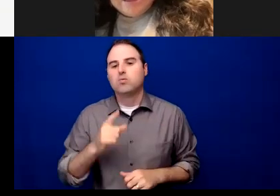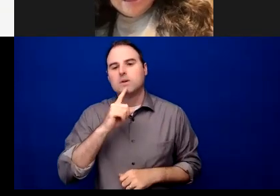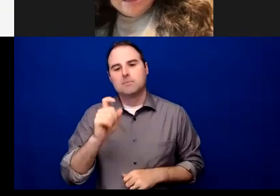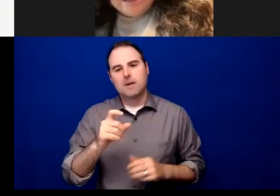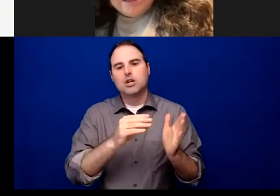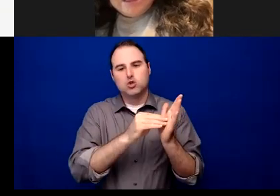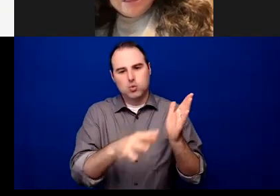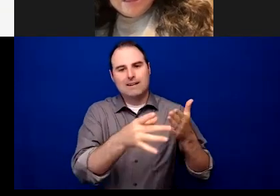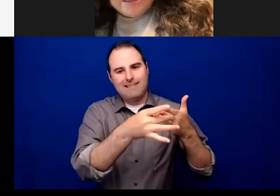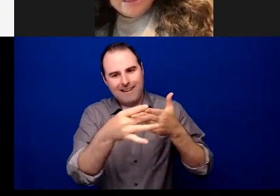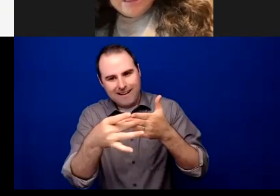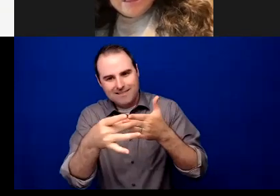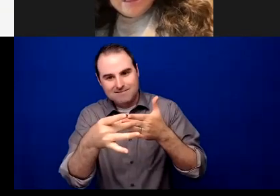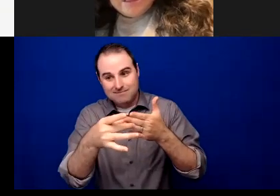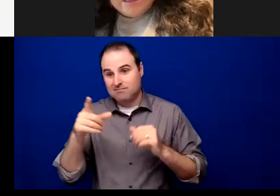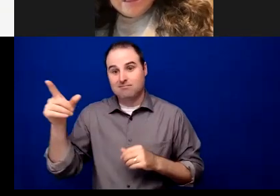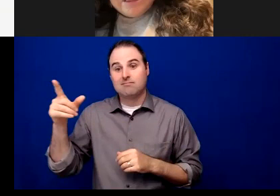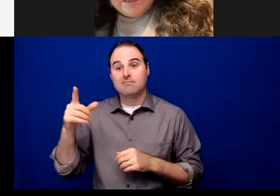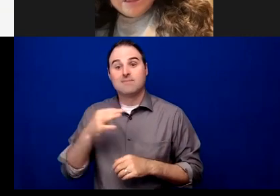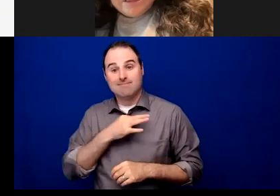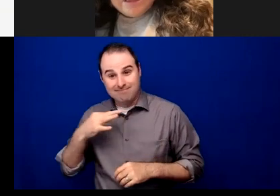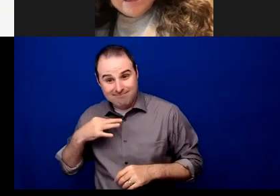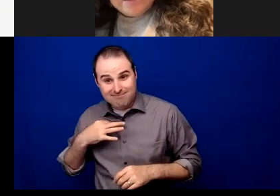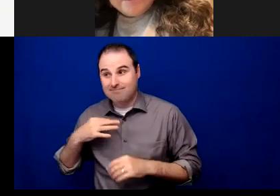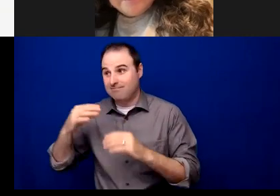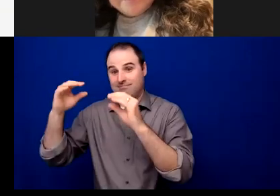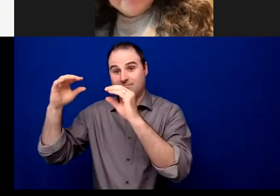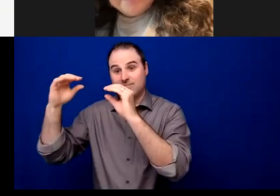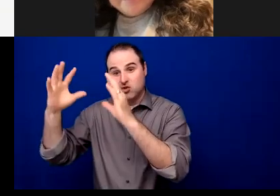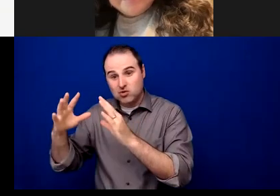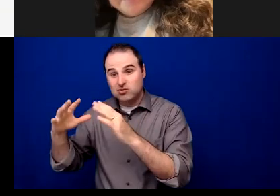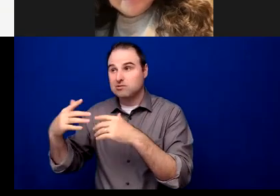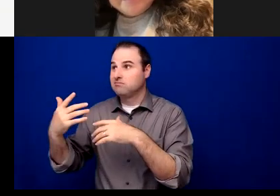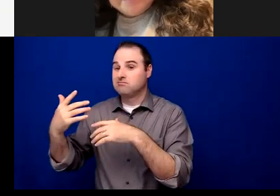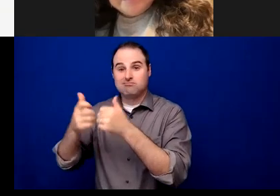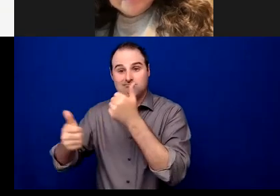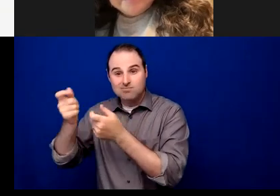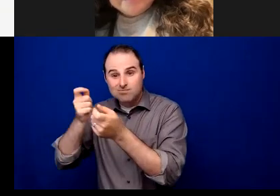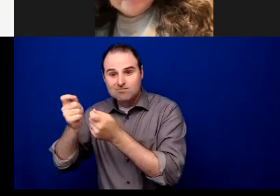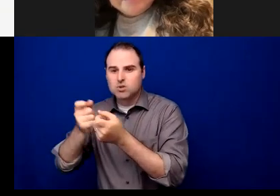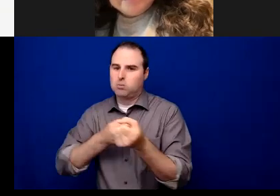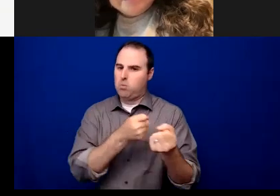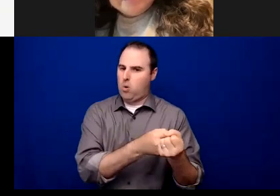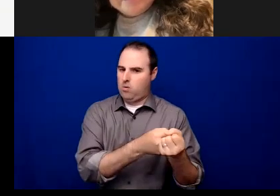So if you have any students also that you see are ready to to to step